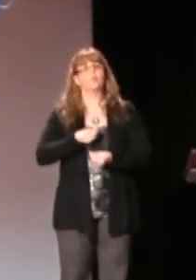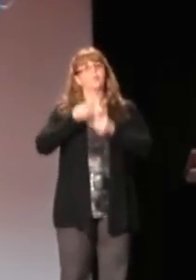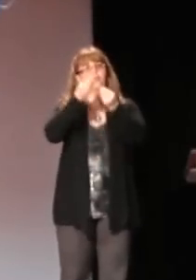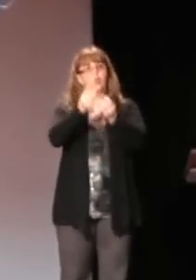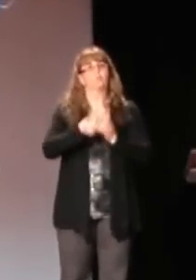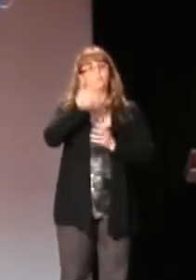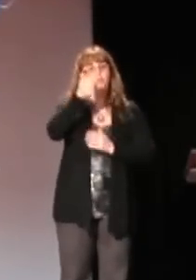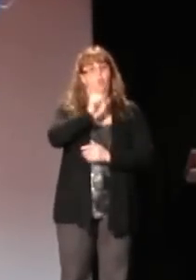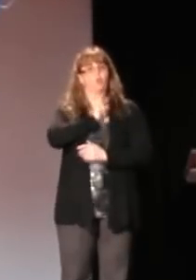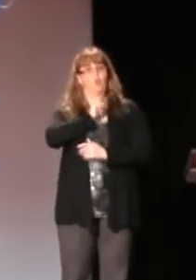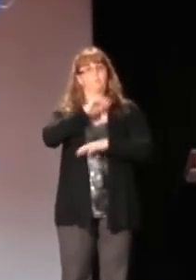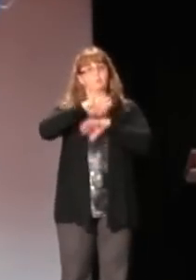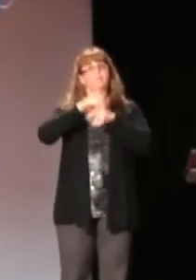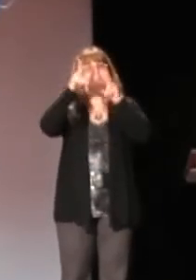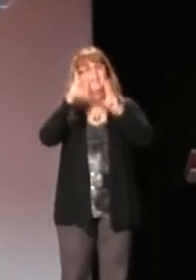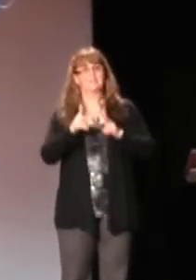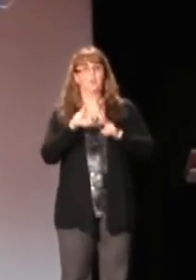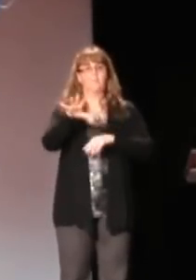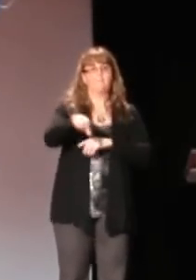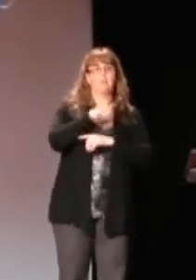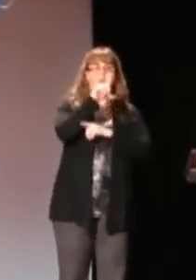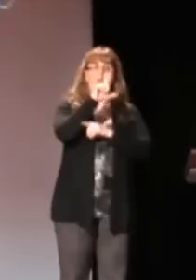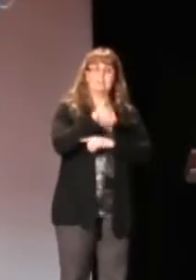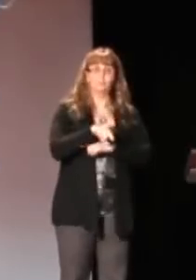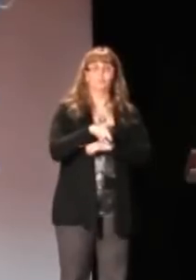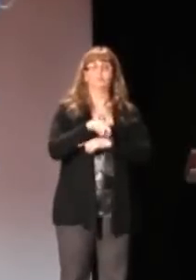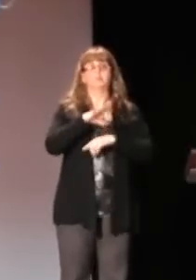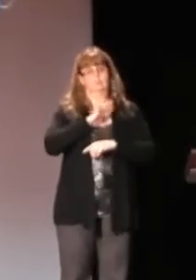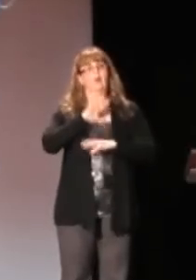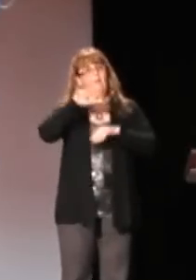...and enable them to fully embark on the train of progress.